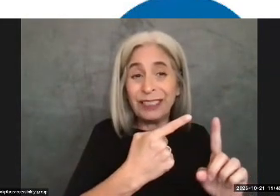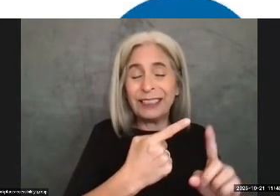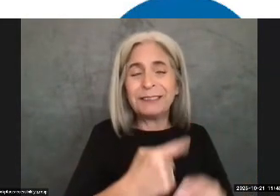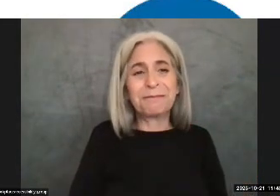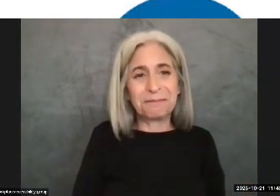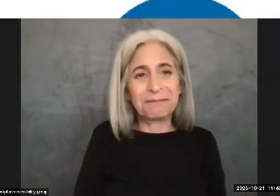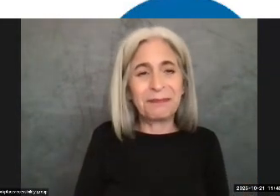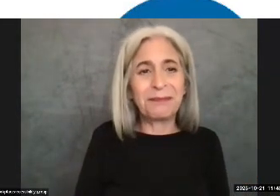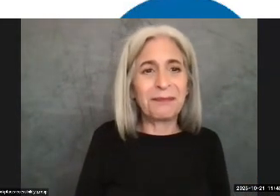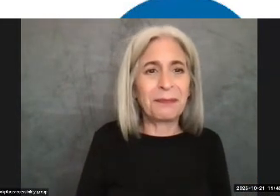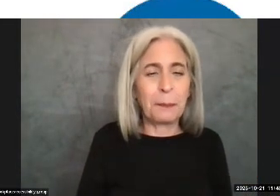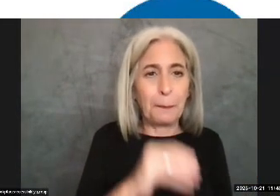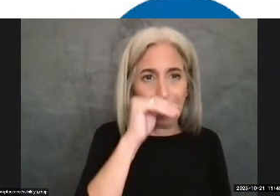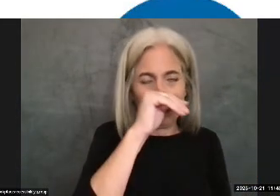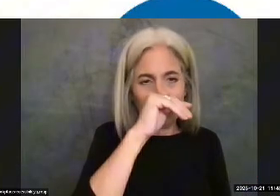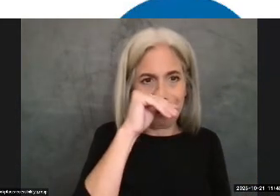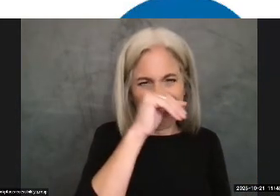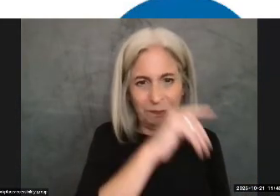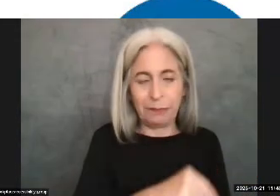Kathleen DeForest: Stakeholders and constituents.